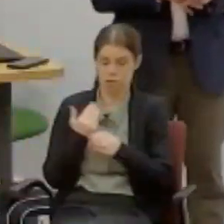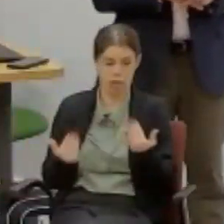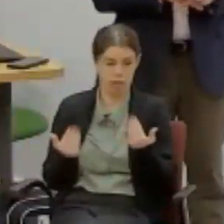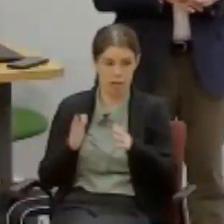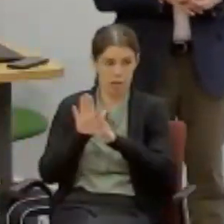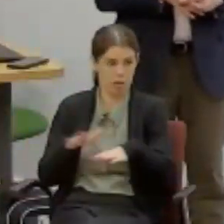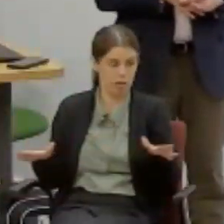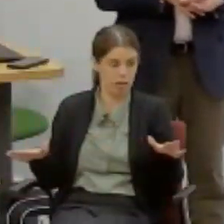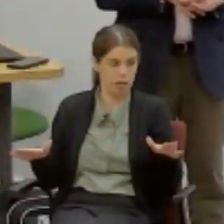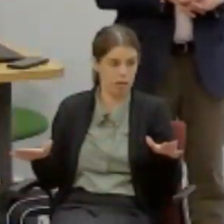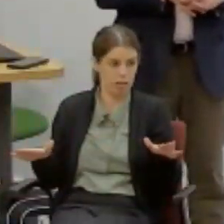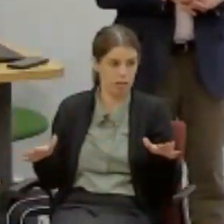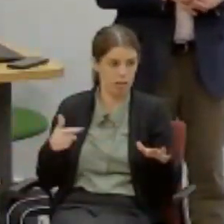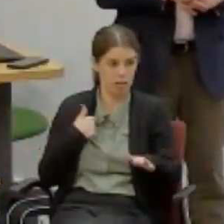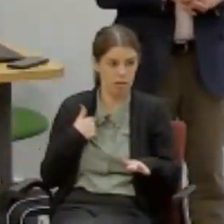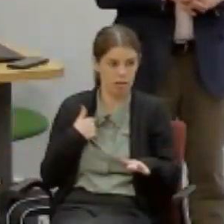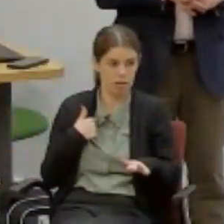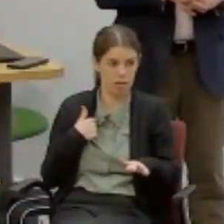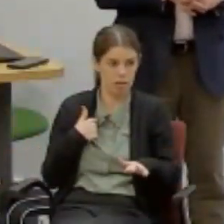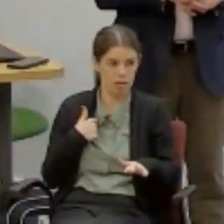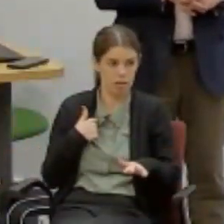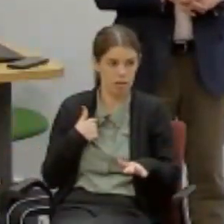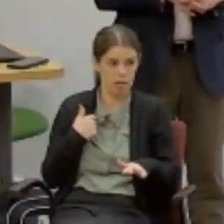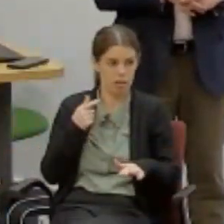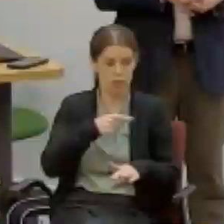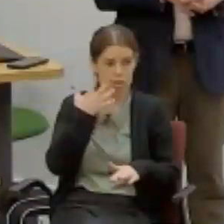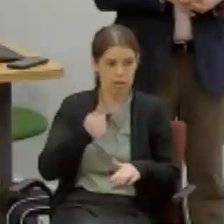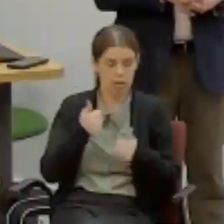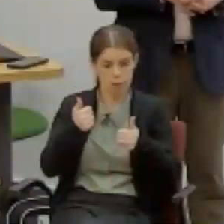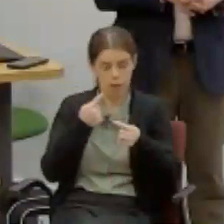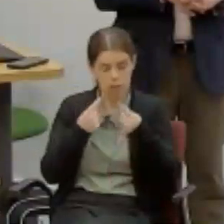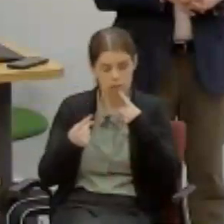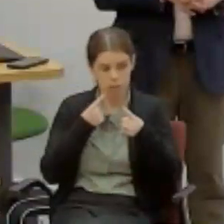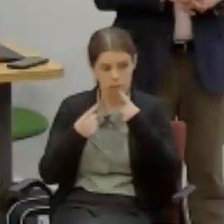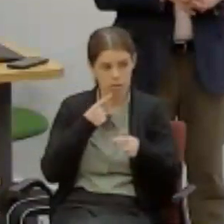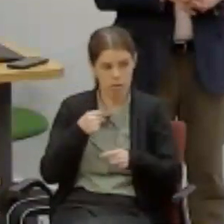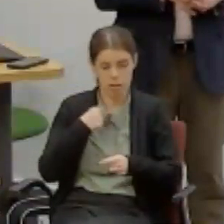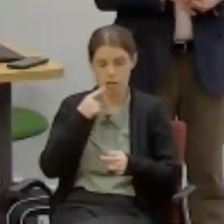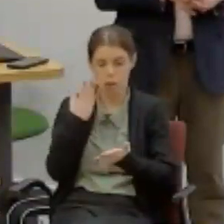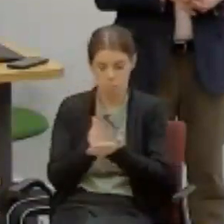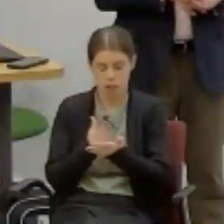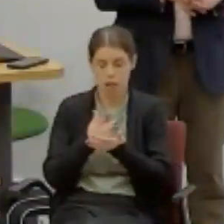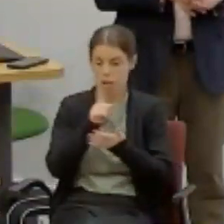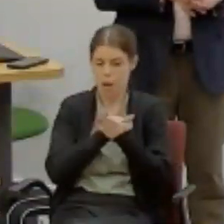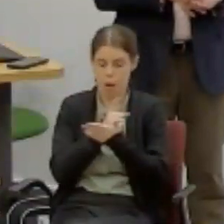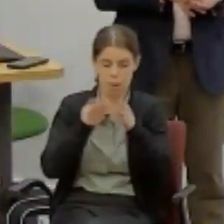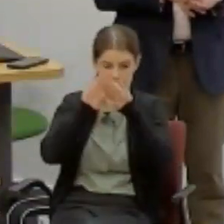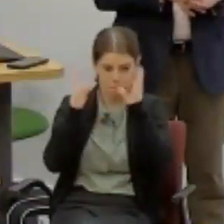And yeah, Mike, you've like, kind of busted some mist here, because I believe the one about the leather balls.